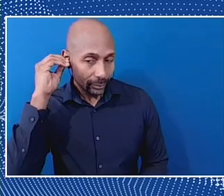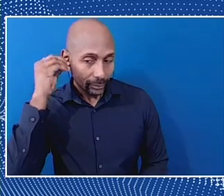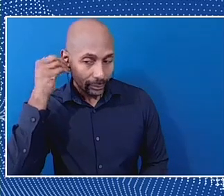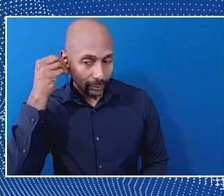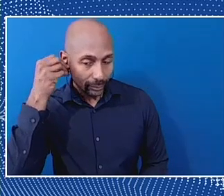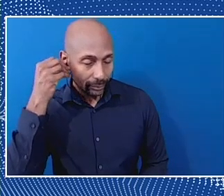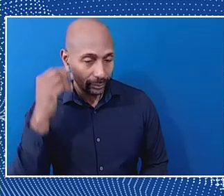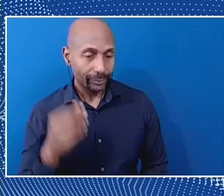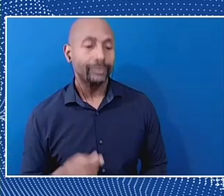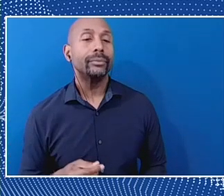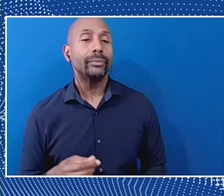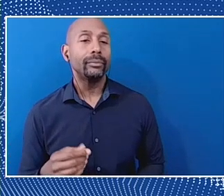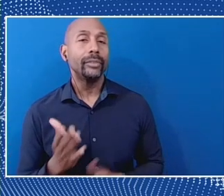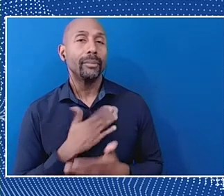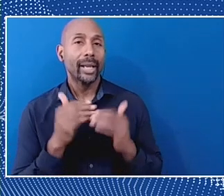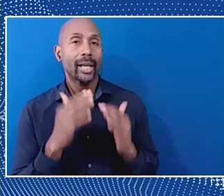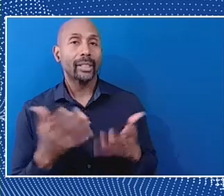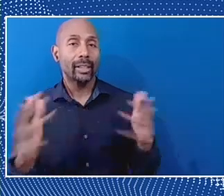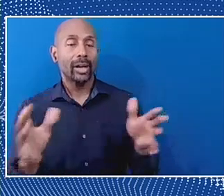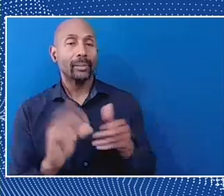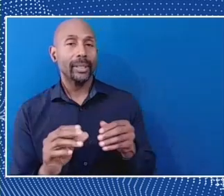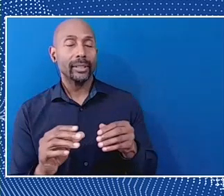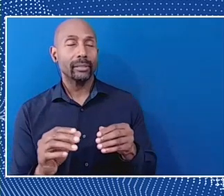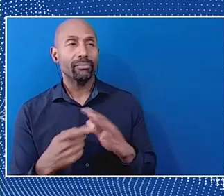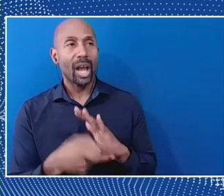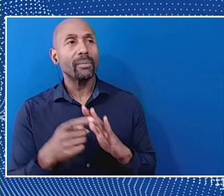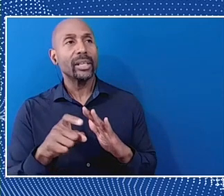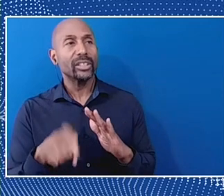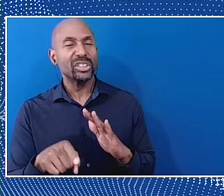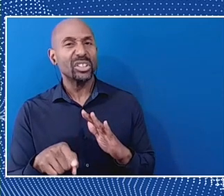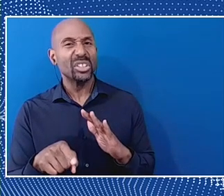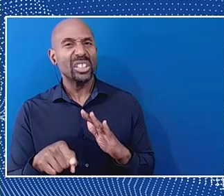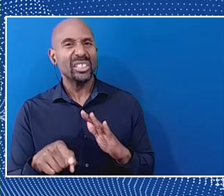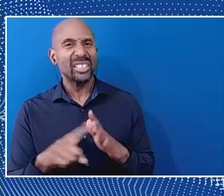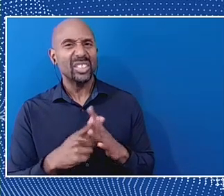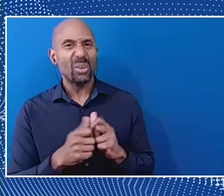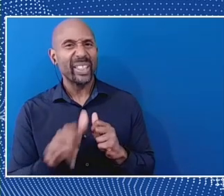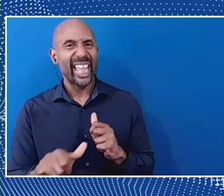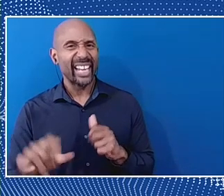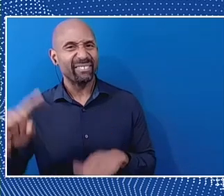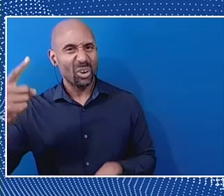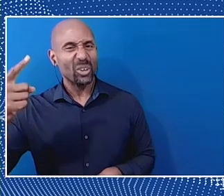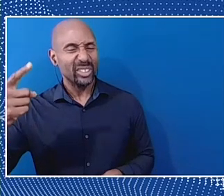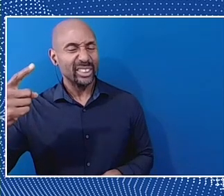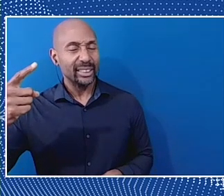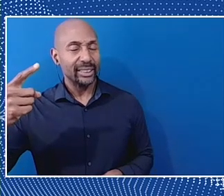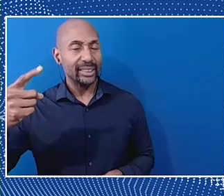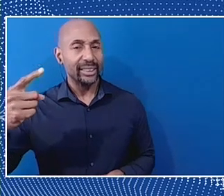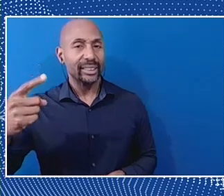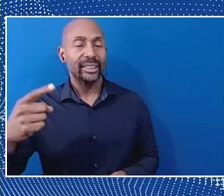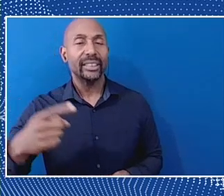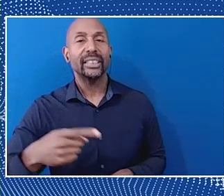the gold standard to make sure we get relief to borrowers at a broad level, but also a quick and effective level.